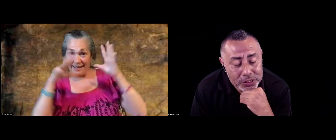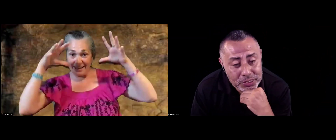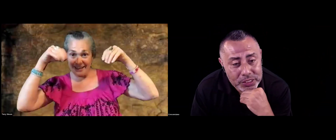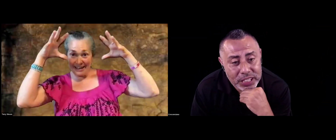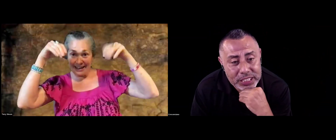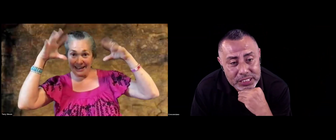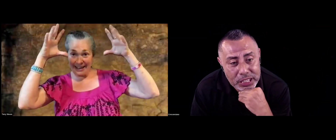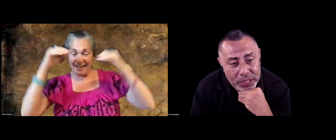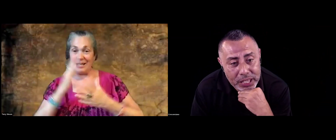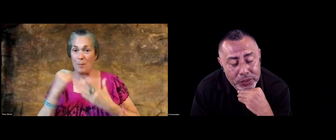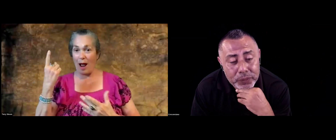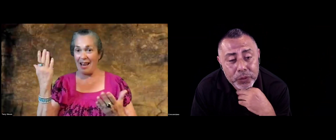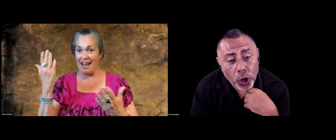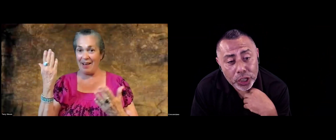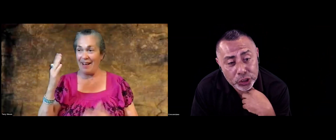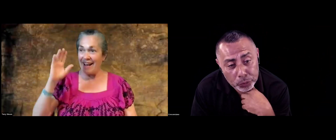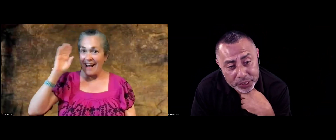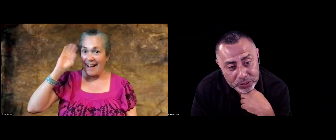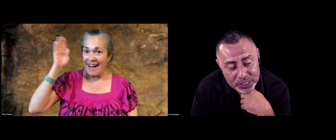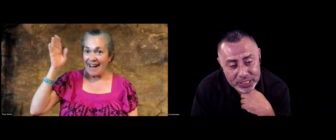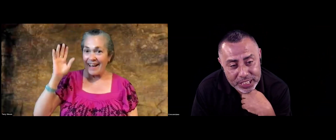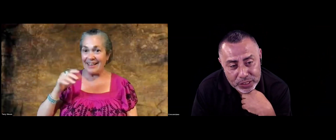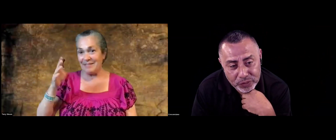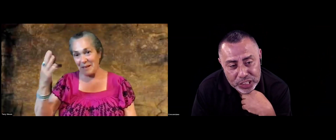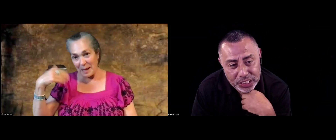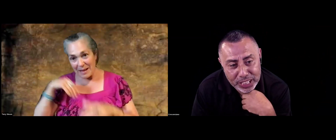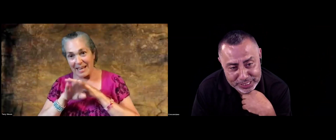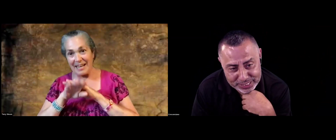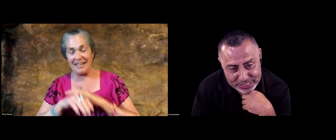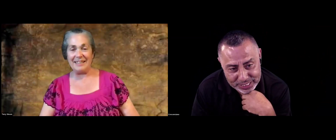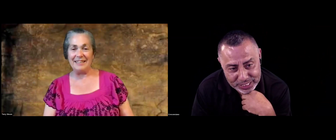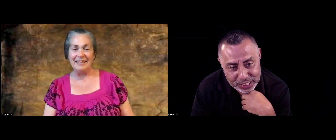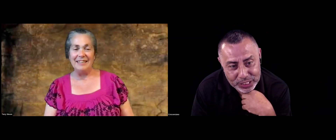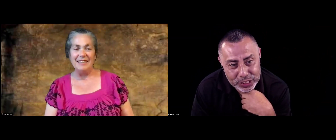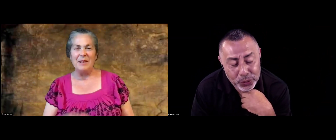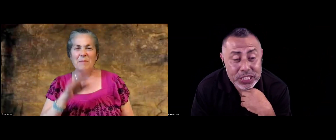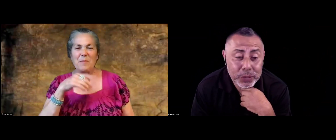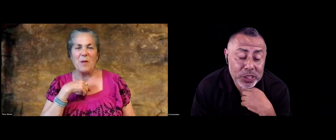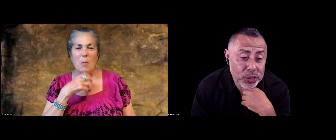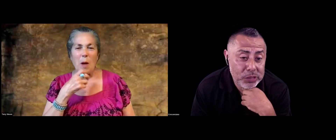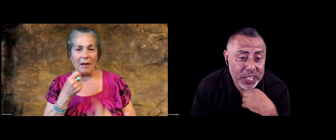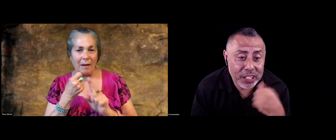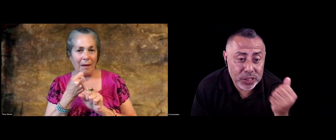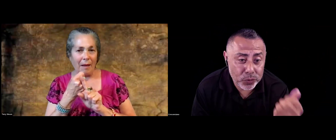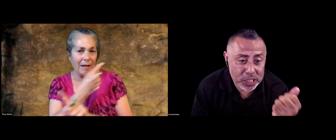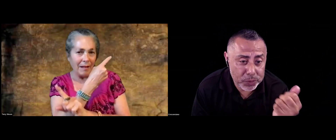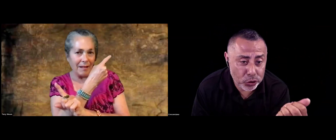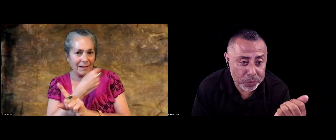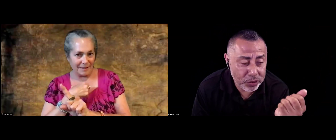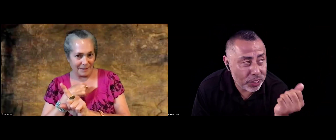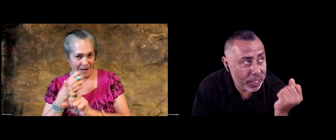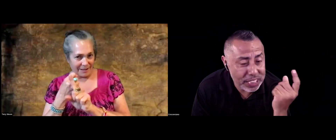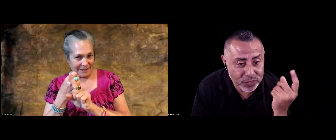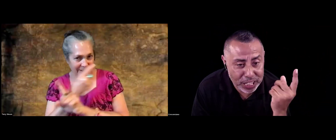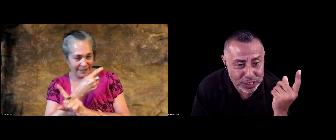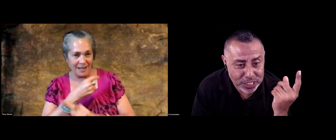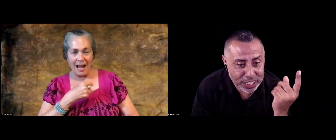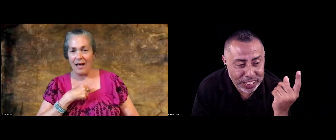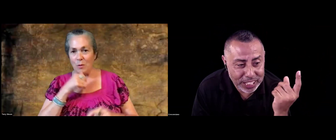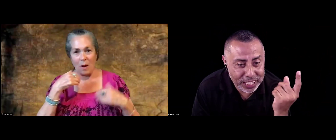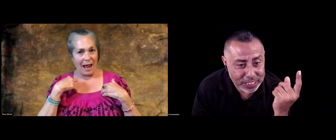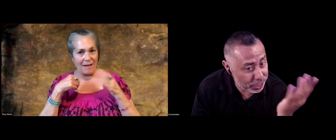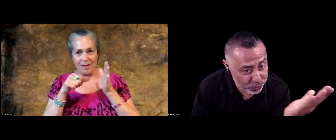Other devices that we have. Our doorbells connect to flashing lights. So when someone shows up to my house and rings my doorbell, lights flash.